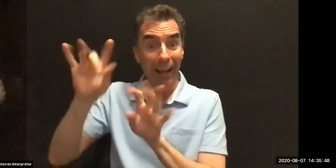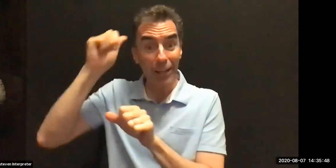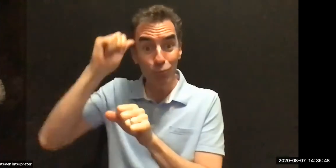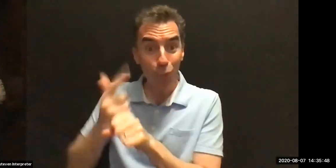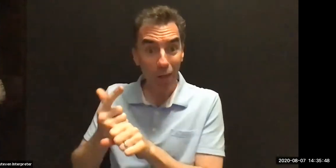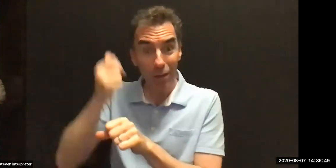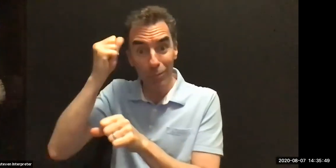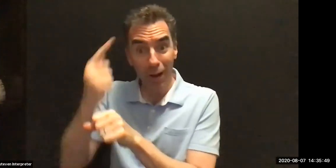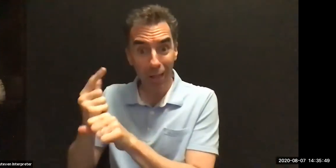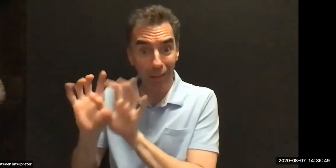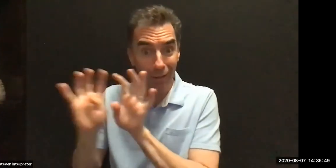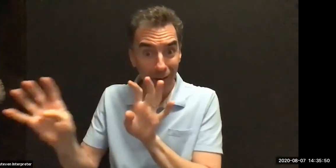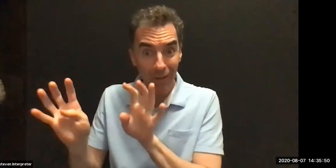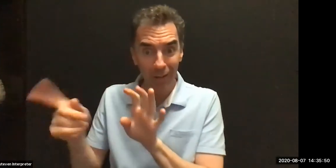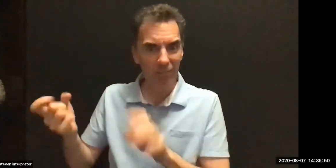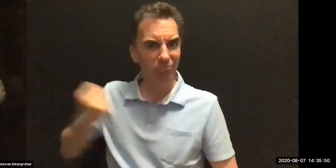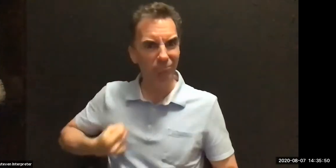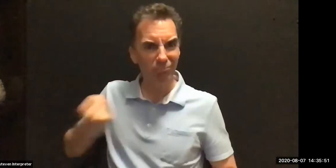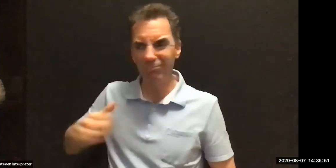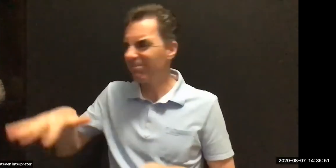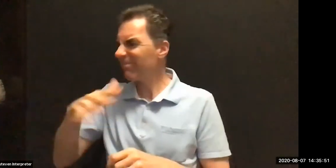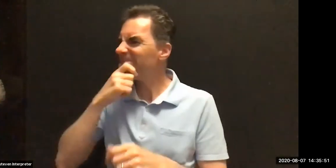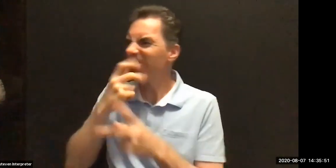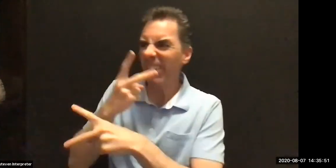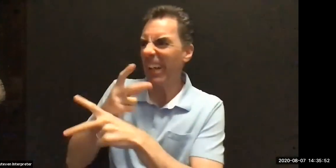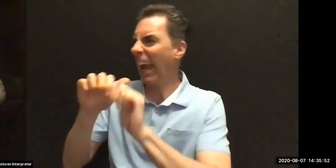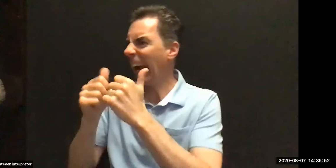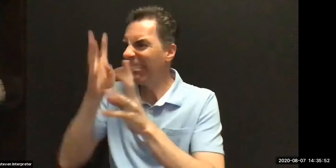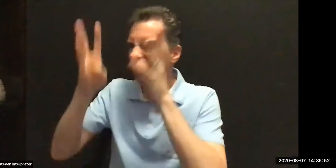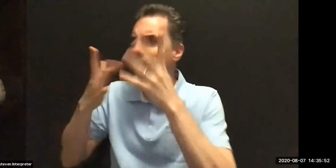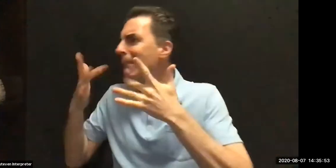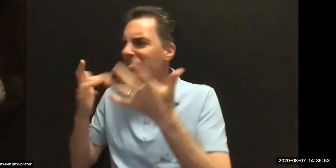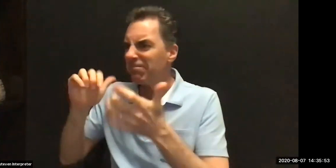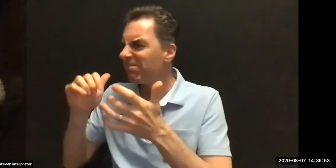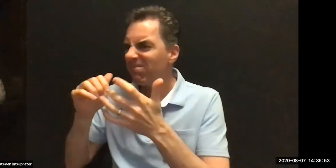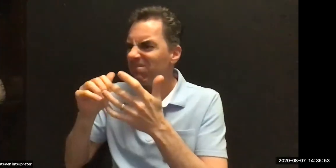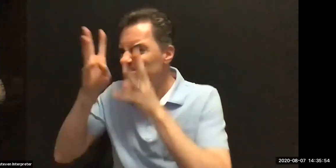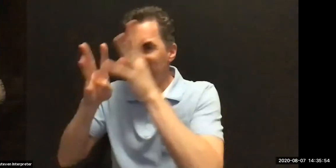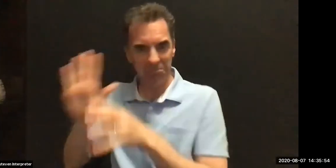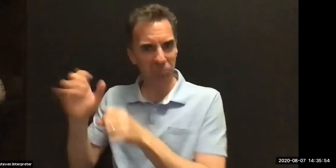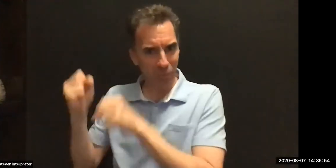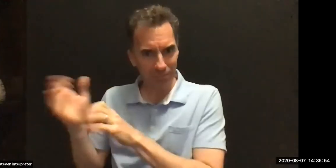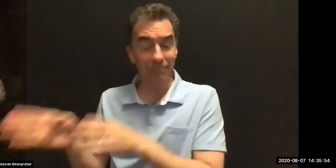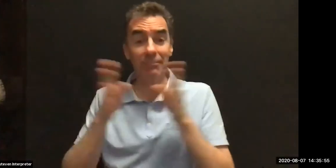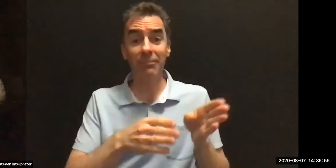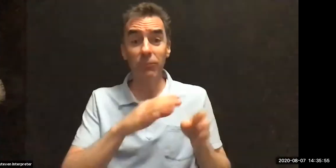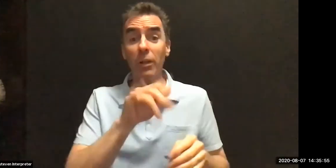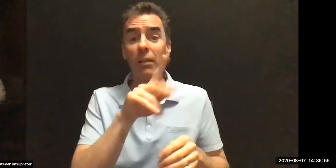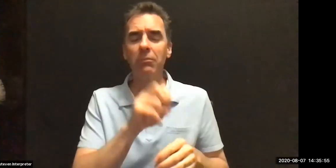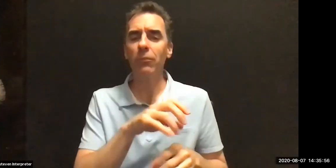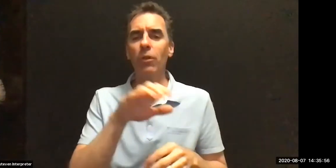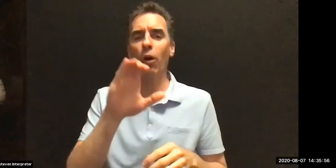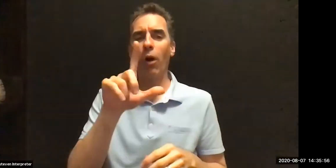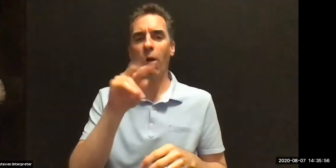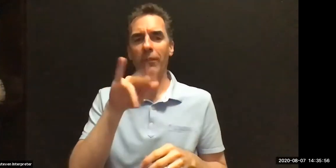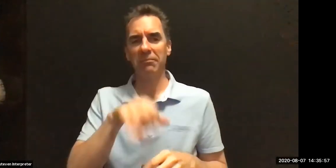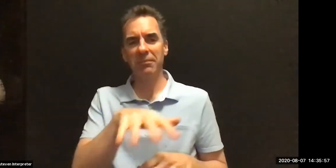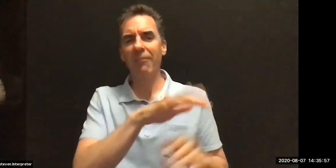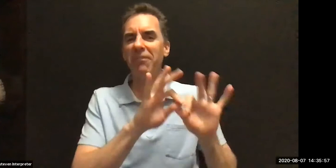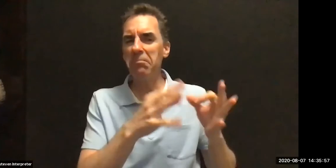Channelle Charest: Figuring out a way to survive. Um, and Jay comes from a more affluent middle class Clovis family, but they saw the need to connect